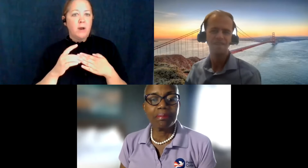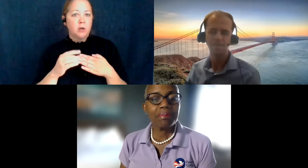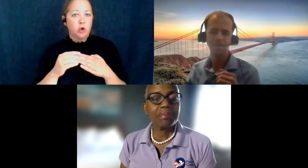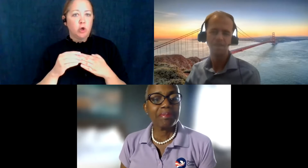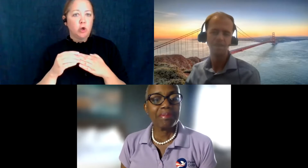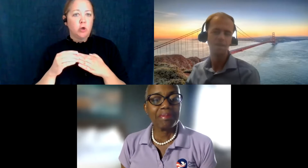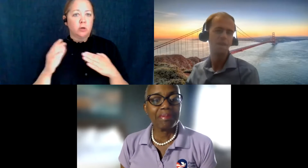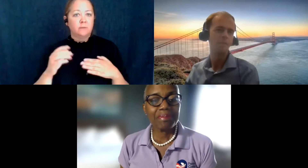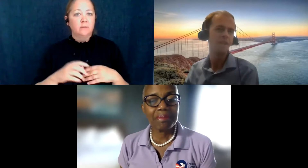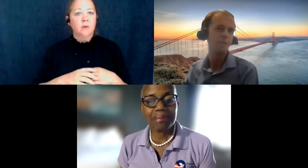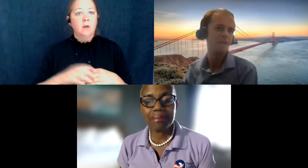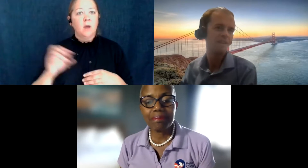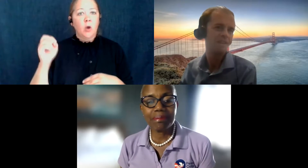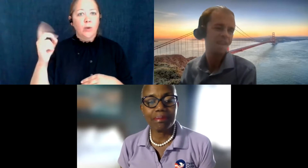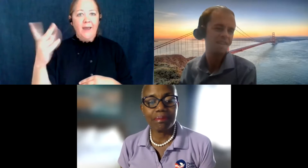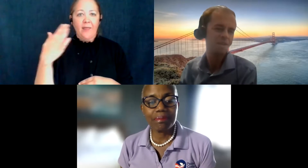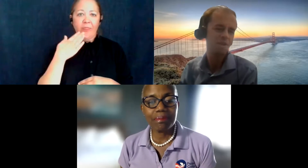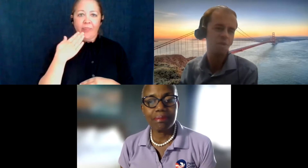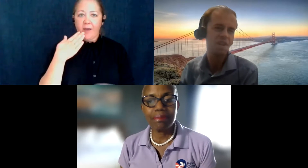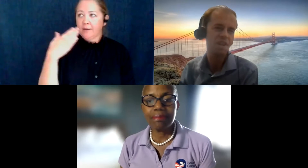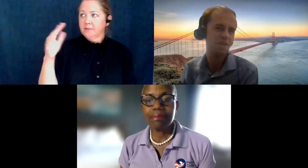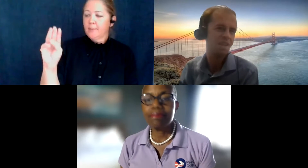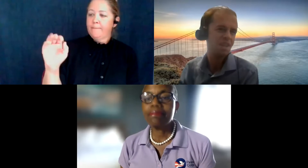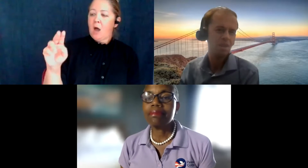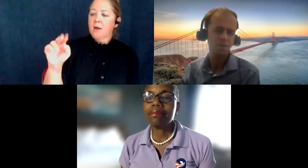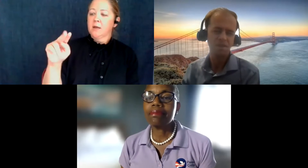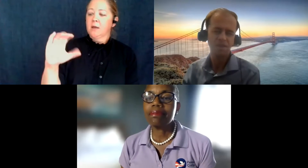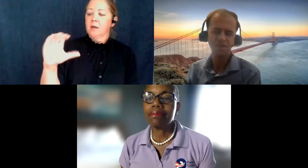Thank you everybody. We are glad that you could join us for this